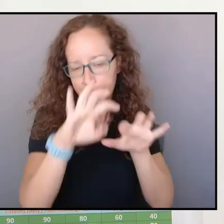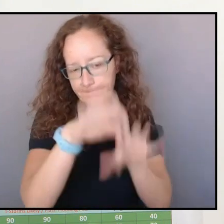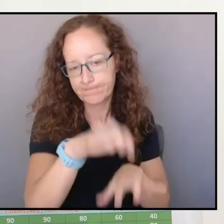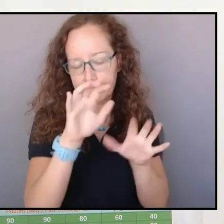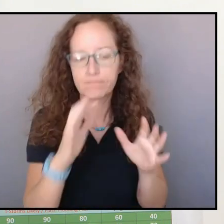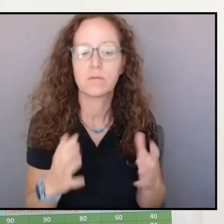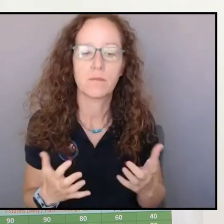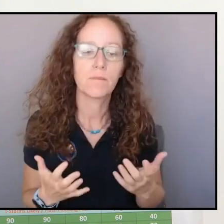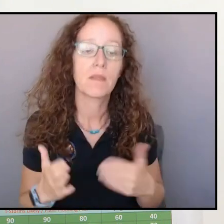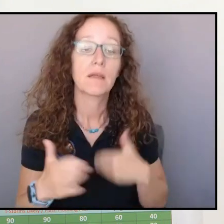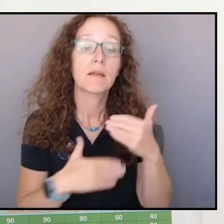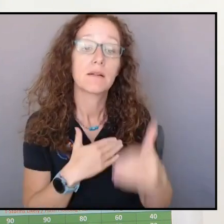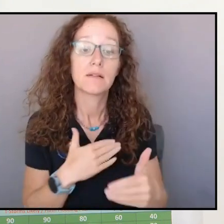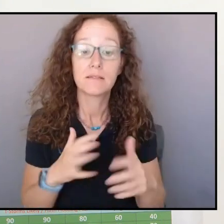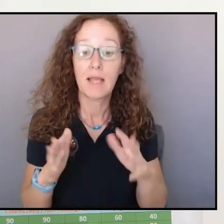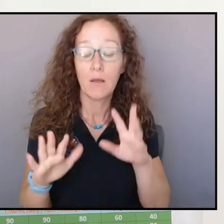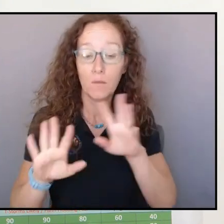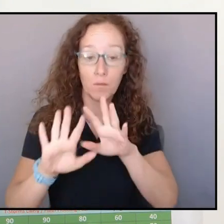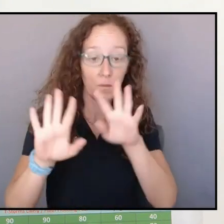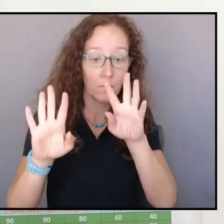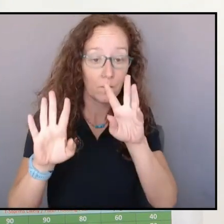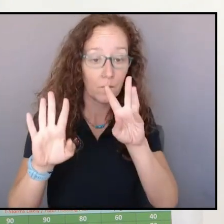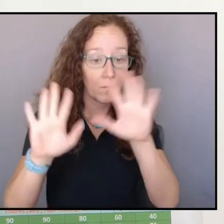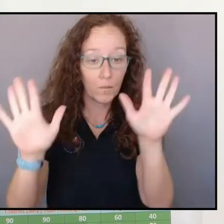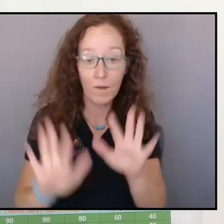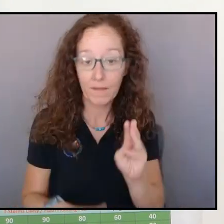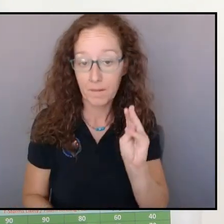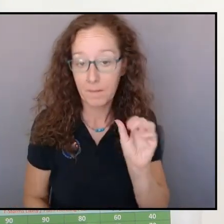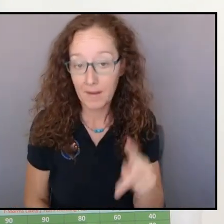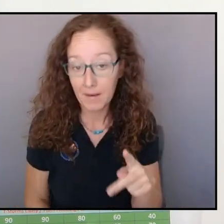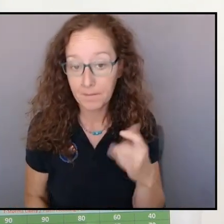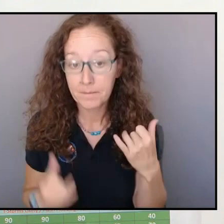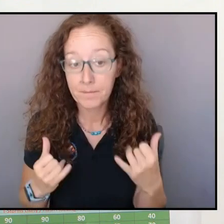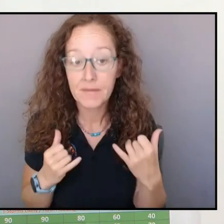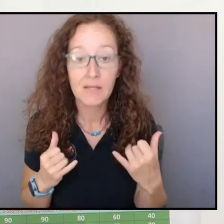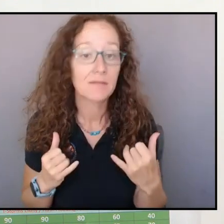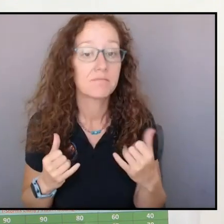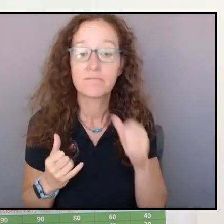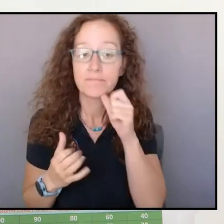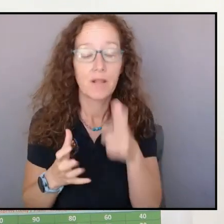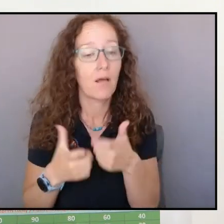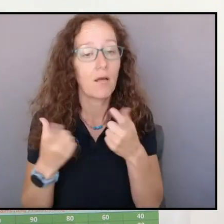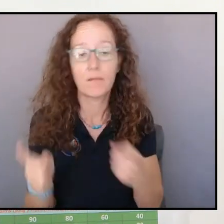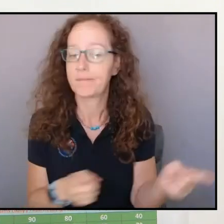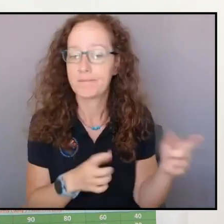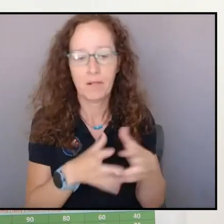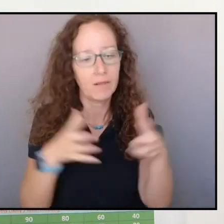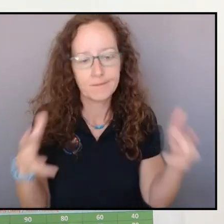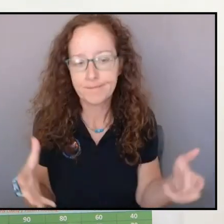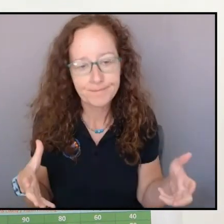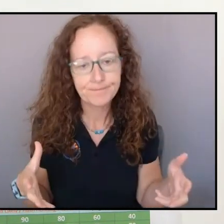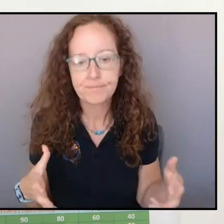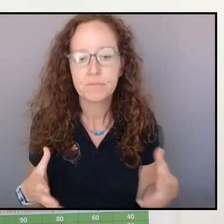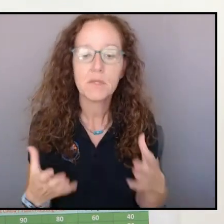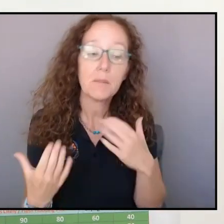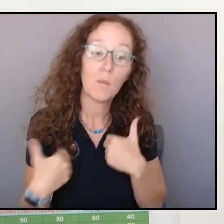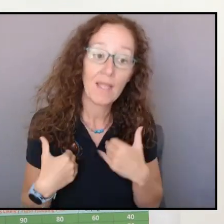the weather map for today. Uh not much going on. Uh just with that available moisture. We're just looking at a general rain